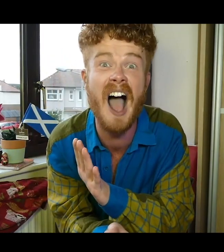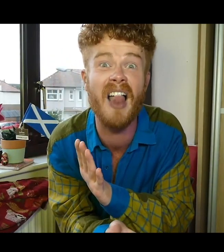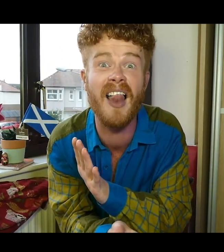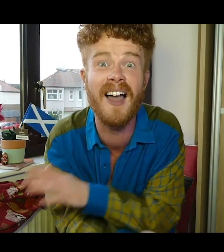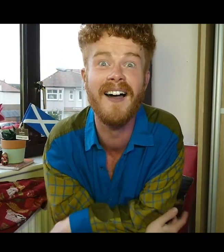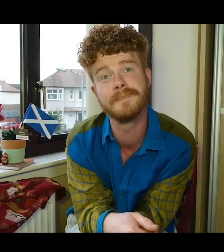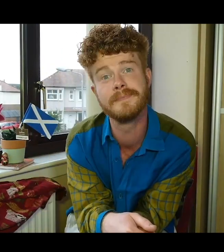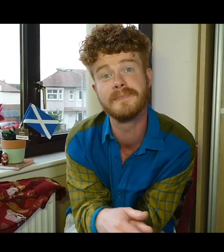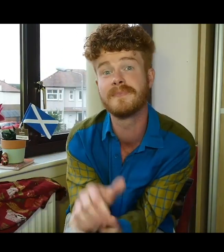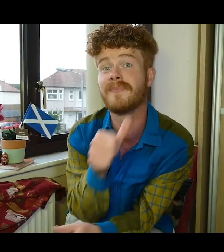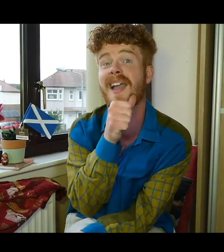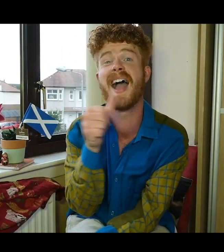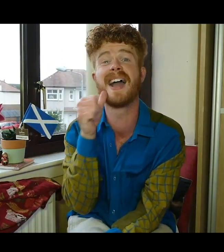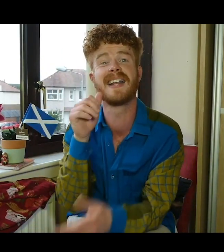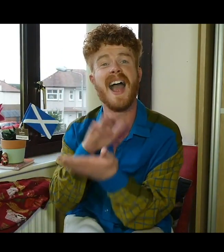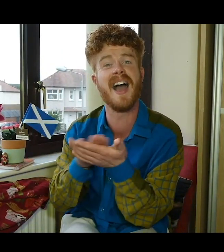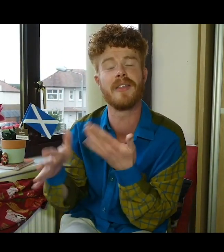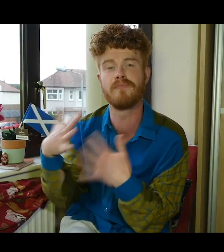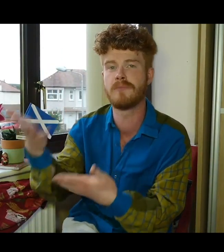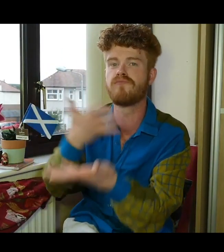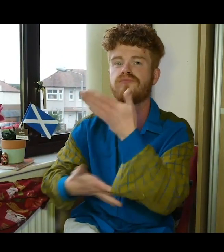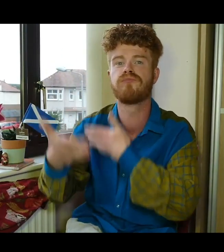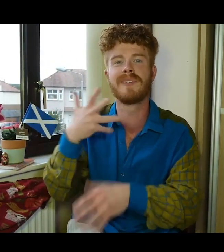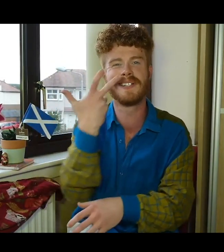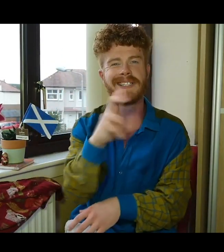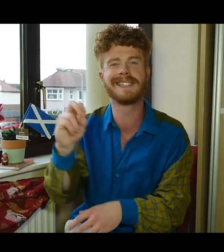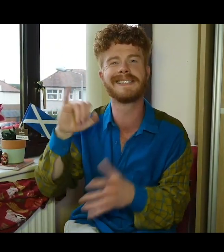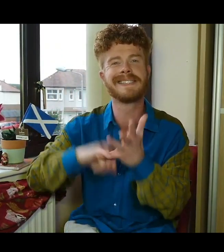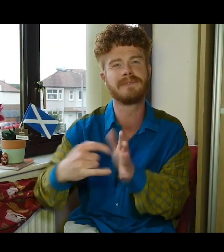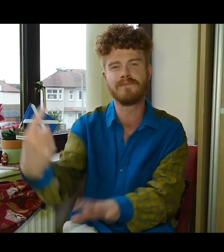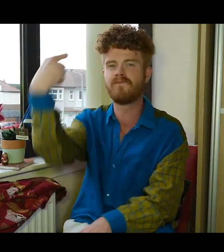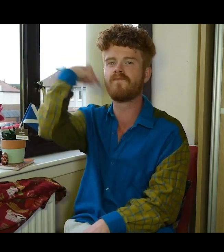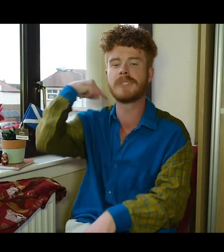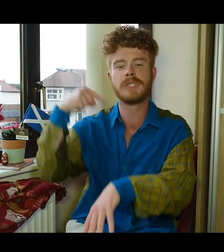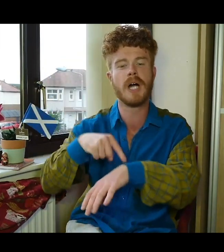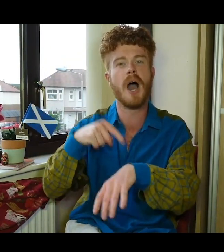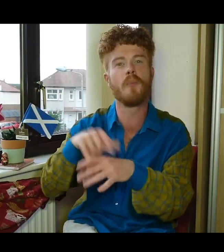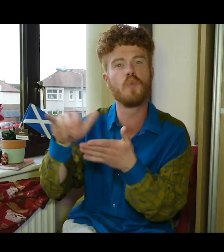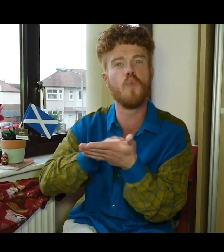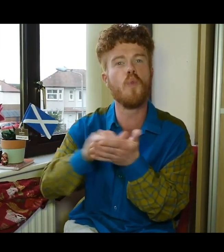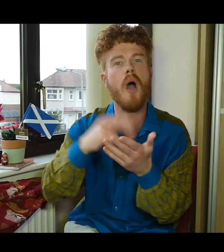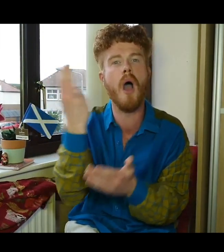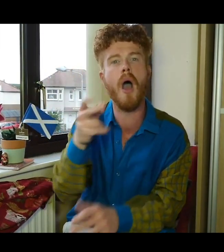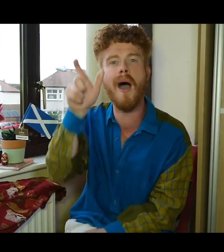She told me that in the 80s, artists in New York used spray paints to paint messages on trains,